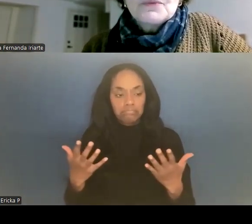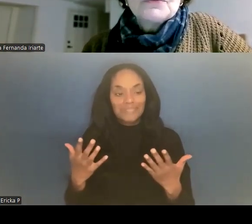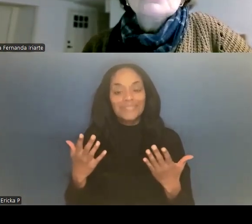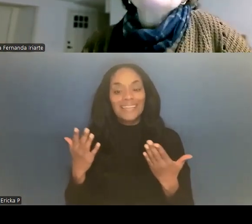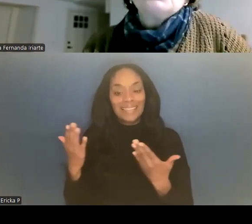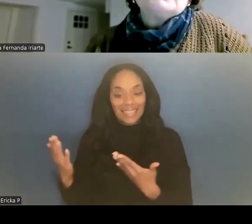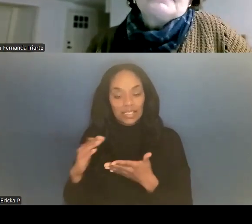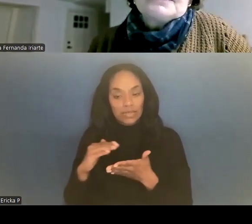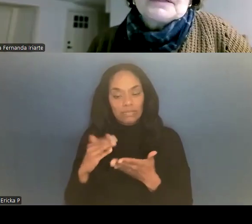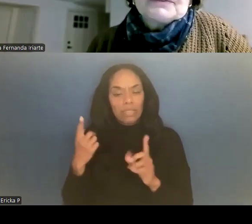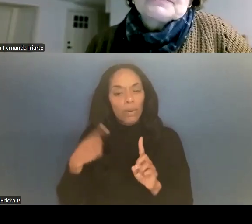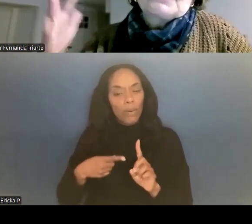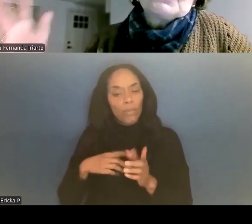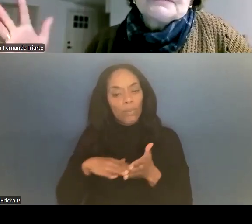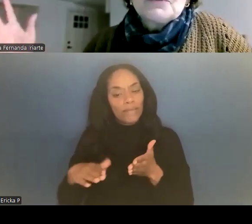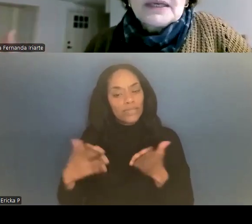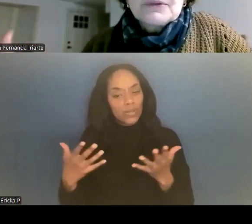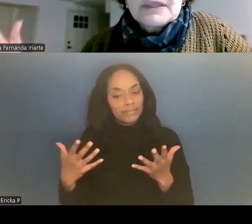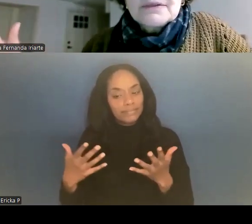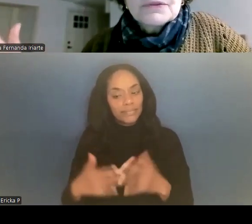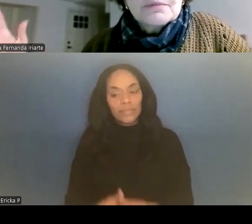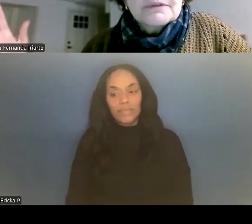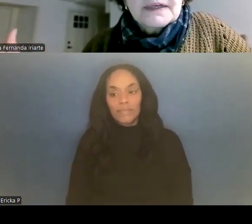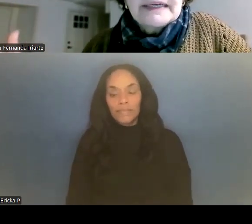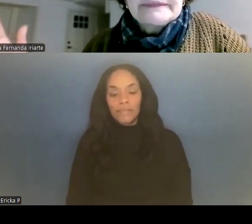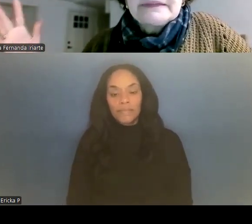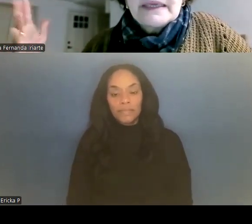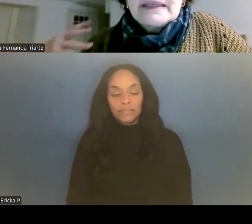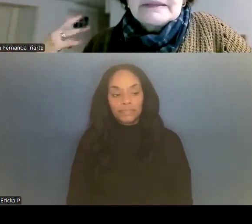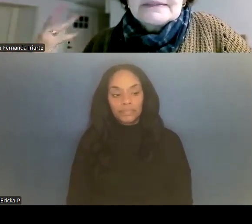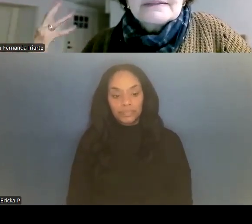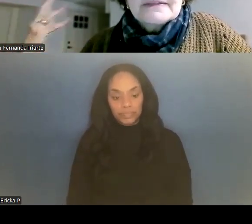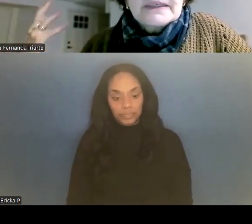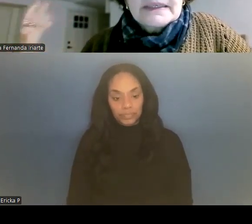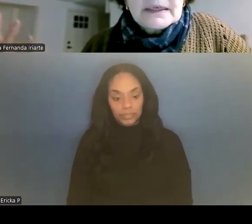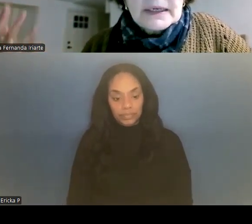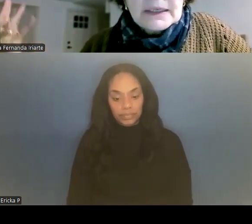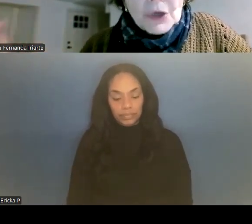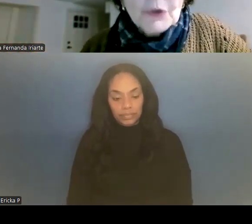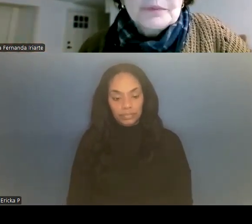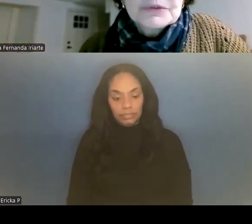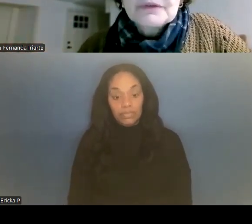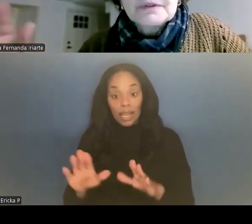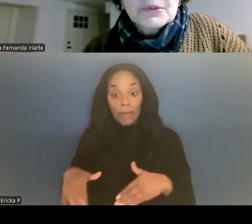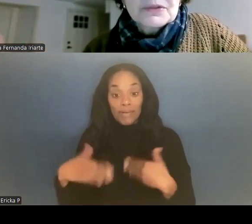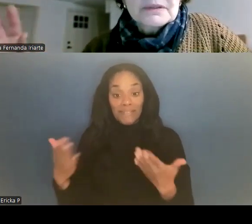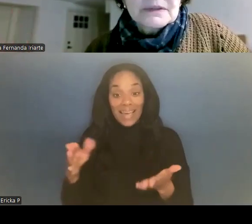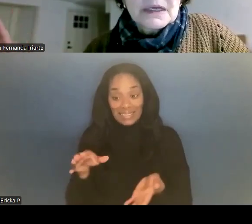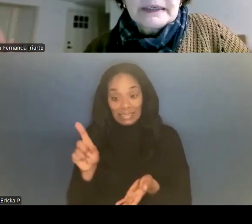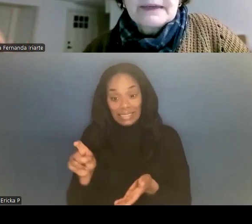What's the goal of these waivers is the goal of the waiver is to provide the necessary care at home, so that the person does not have